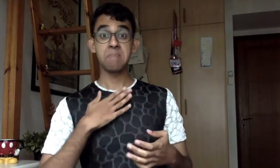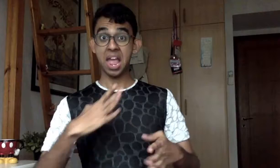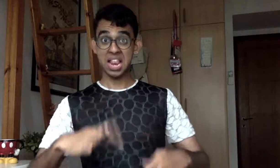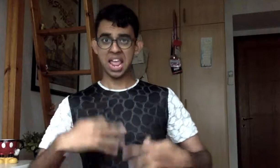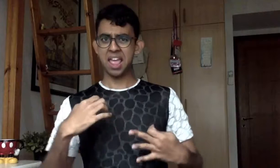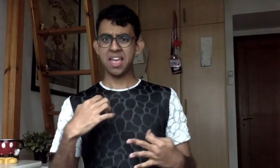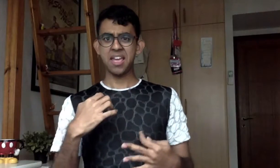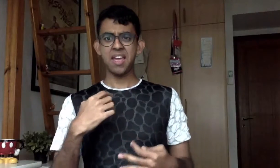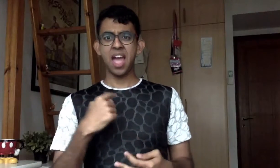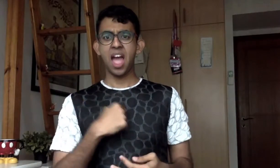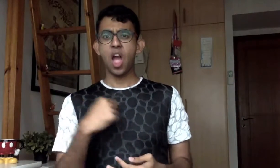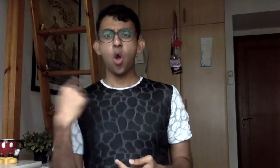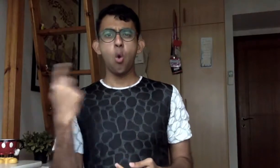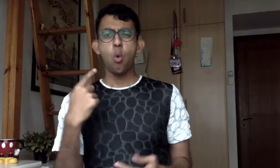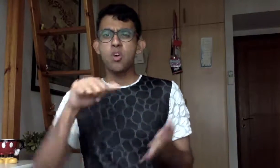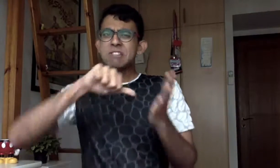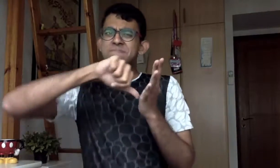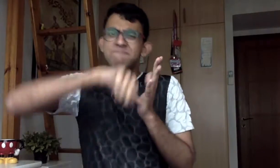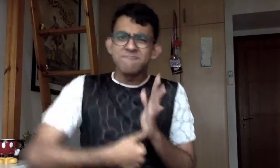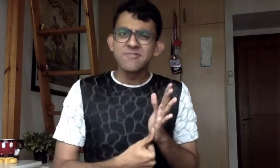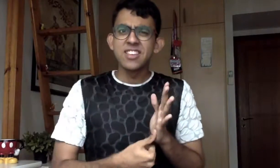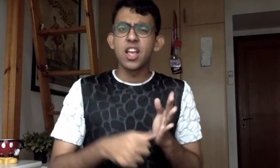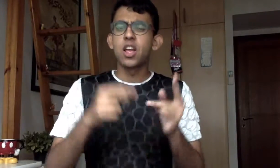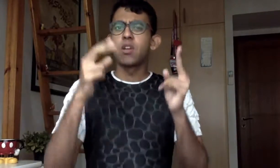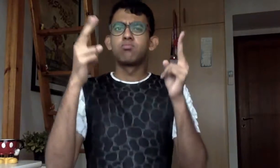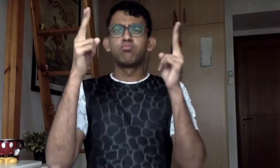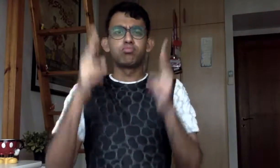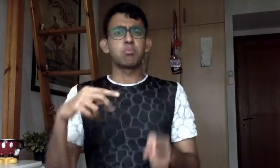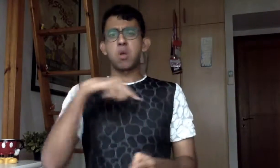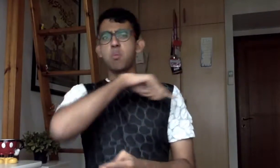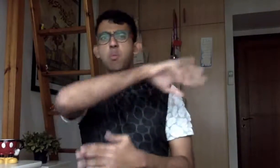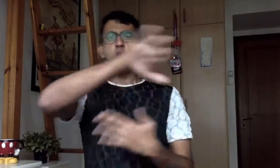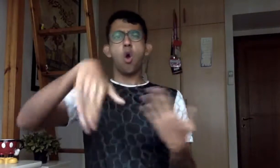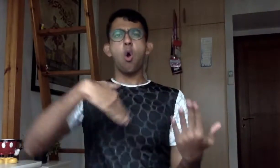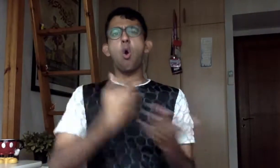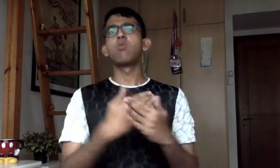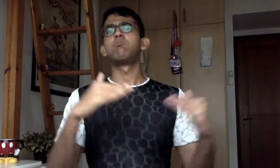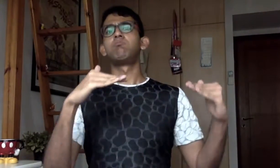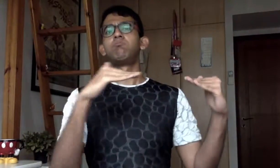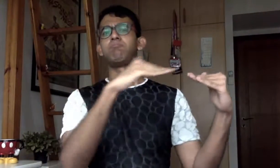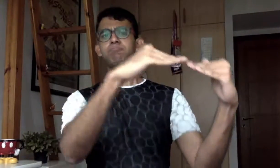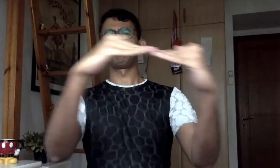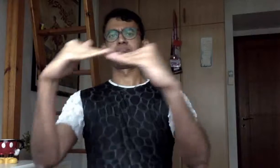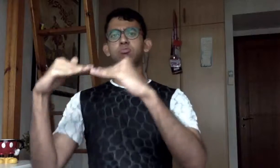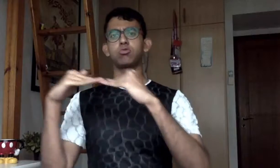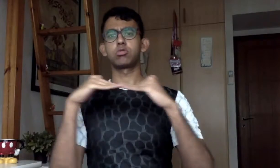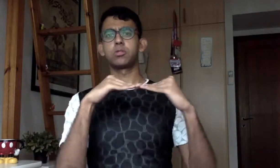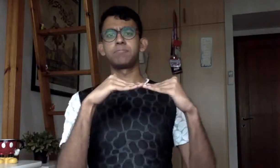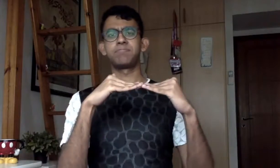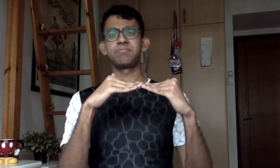In my life, I always emphasise that all humans are equal,